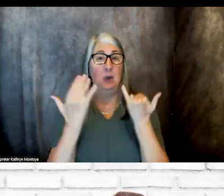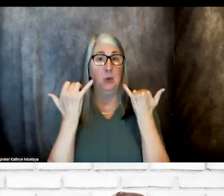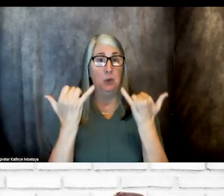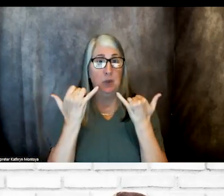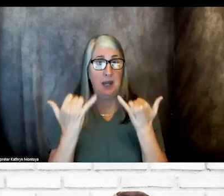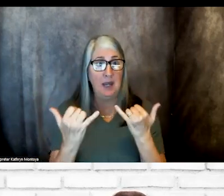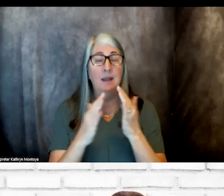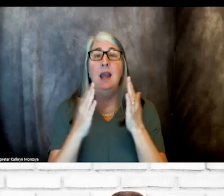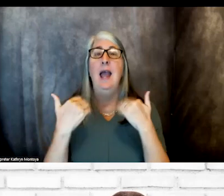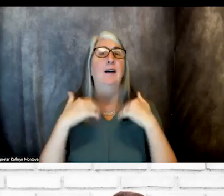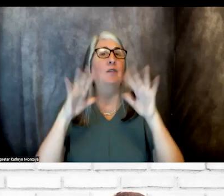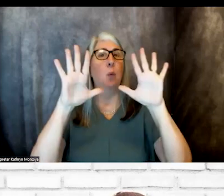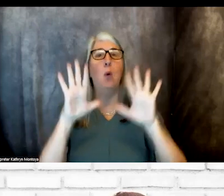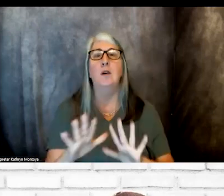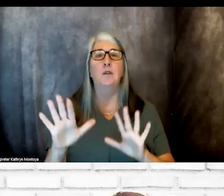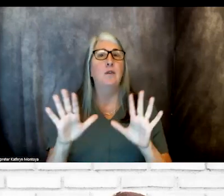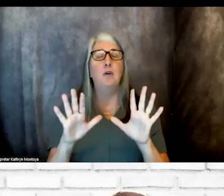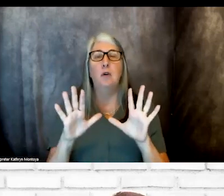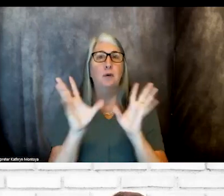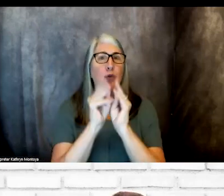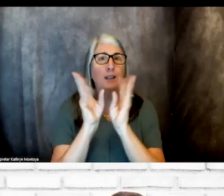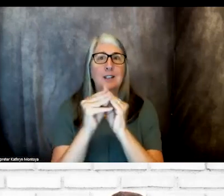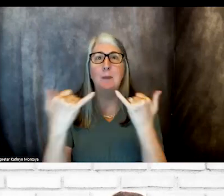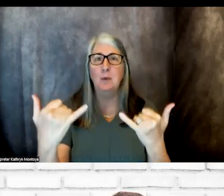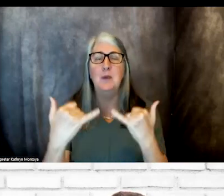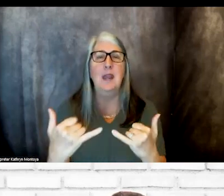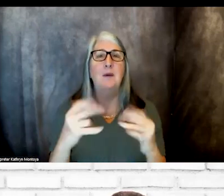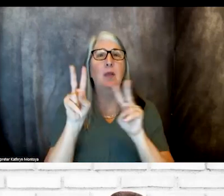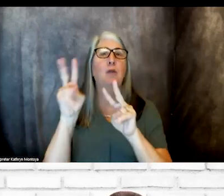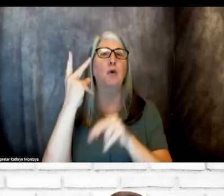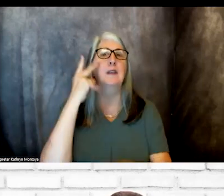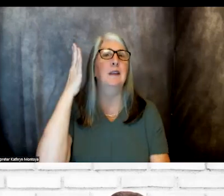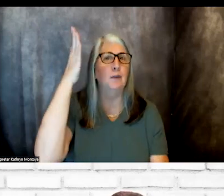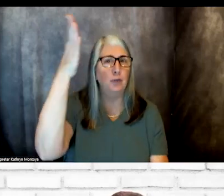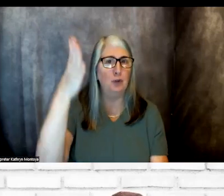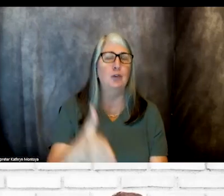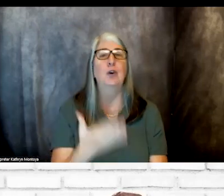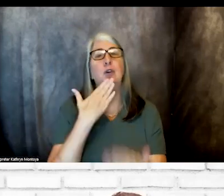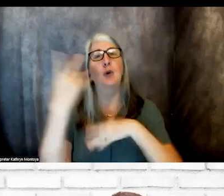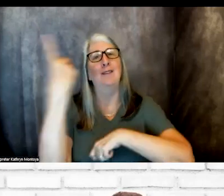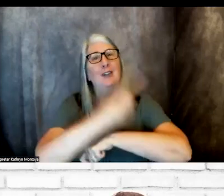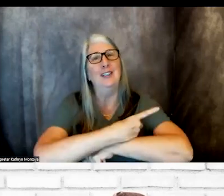WONDERFUL, WONDERFUL CRISIS JAM AND LOOK FORWARD TO SEEING YOU AT A FUTURE ONE. GOOD DAY TO ALL.